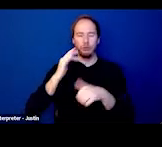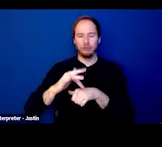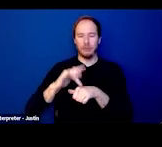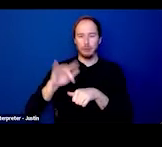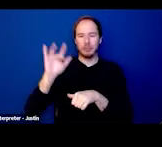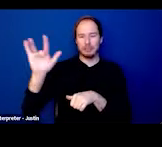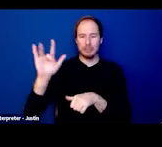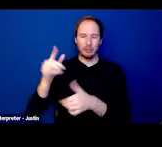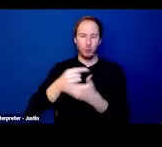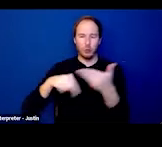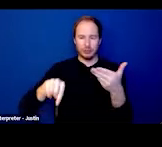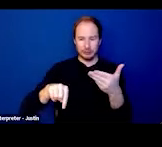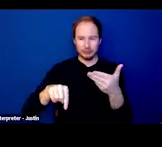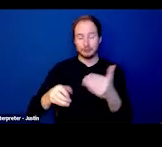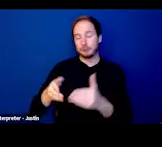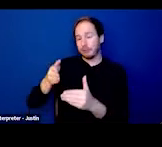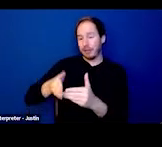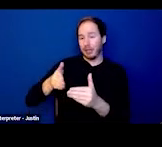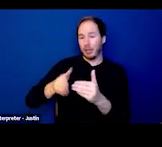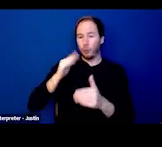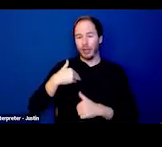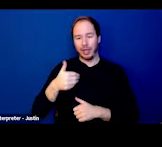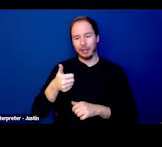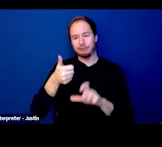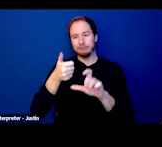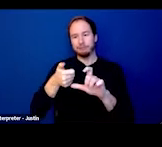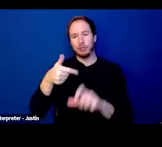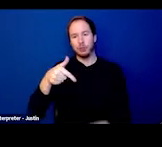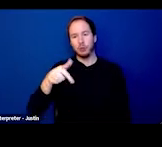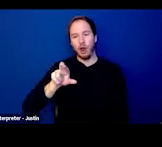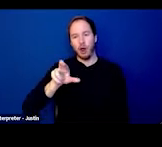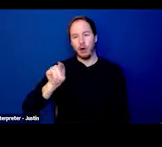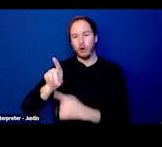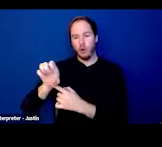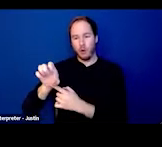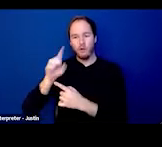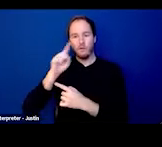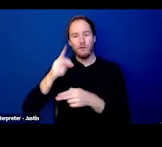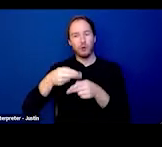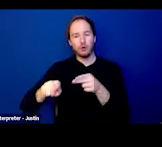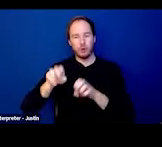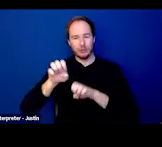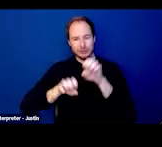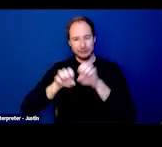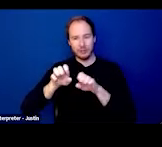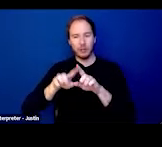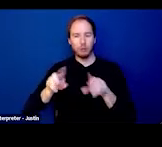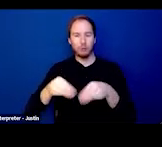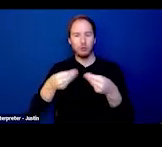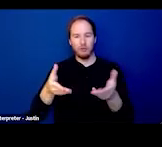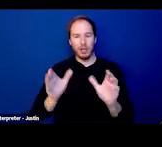we'll have a QR code and a link for you to take a very short evaluation to get your certificate of participation.